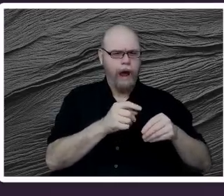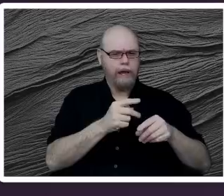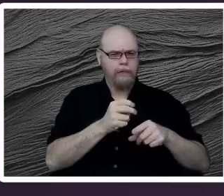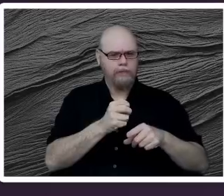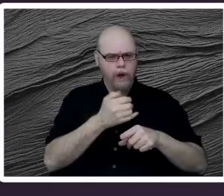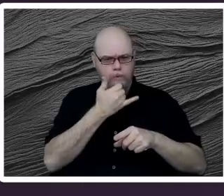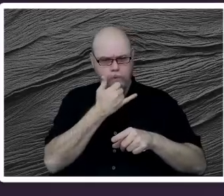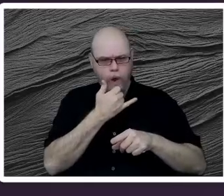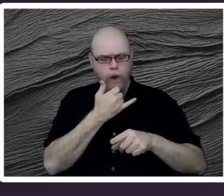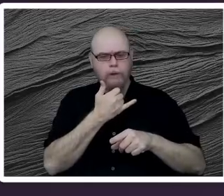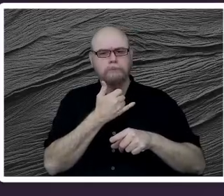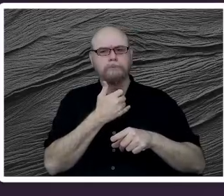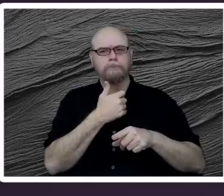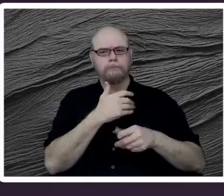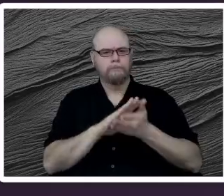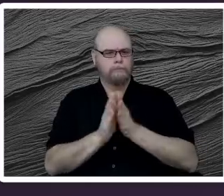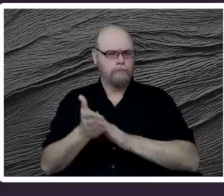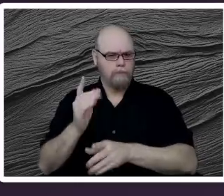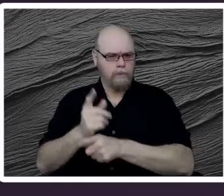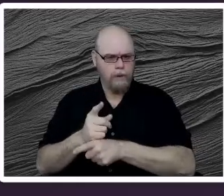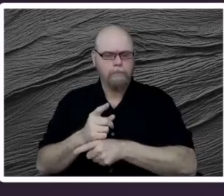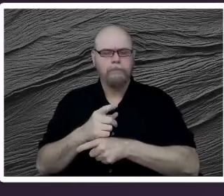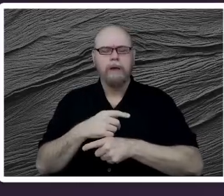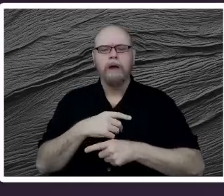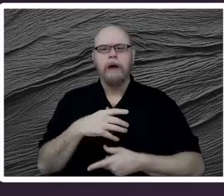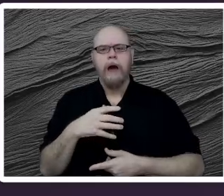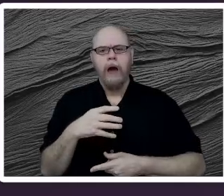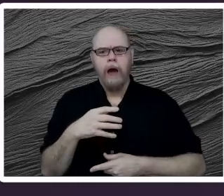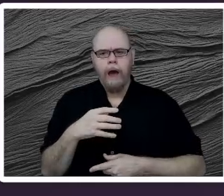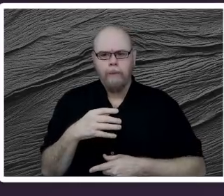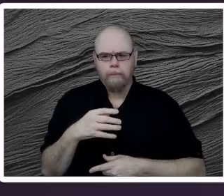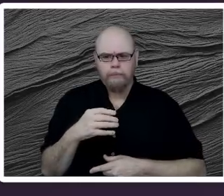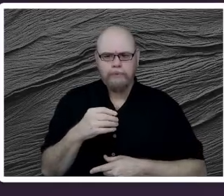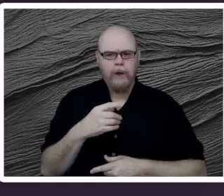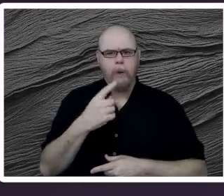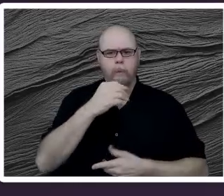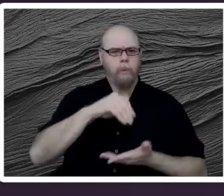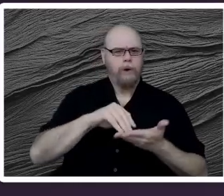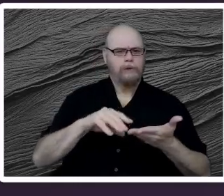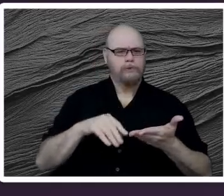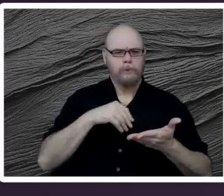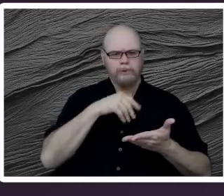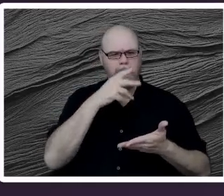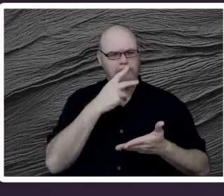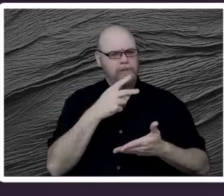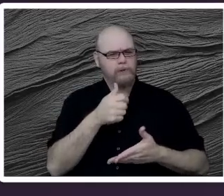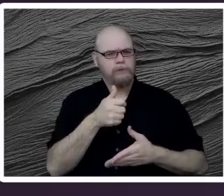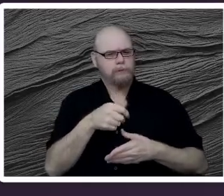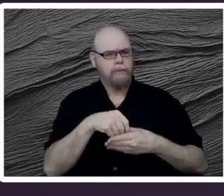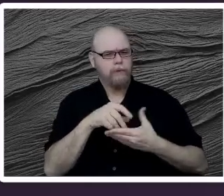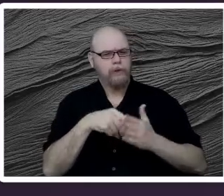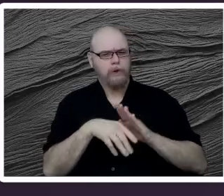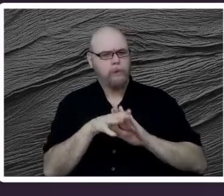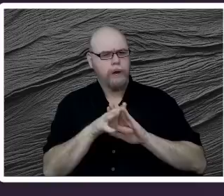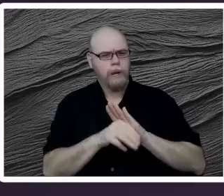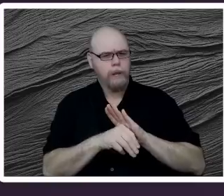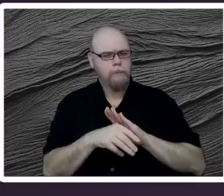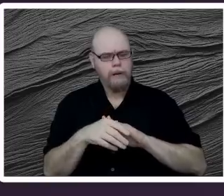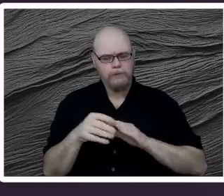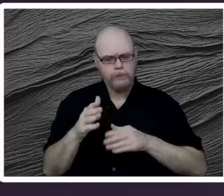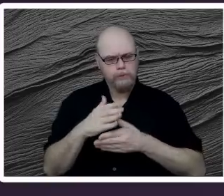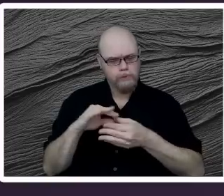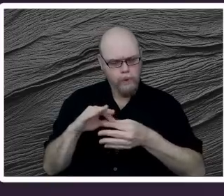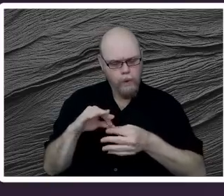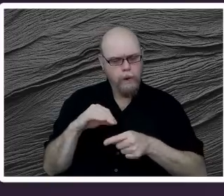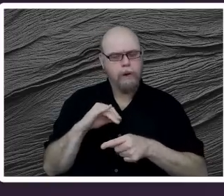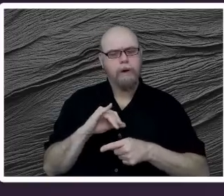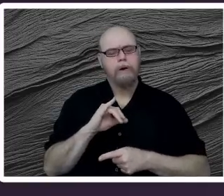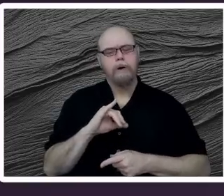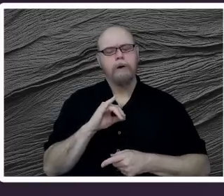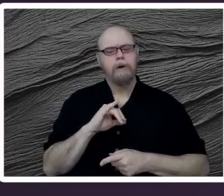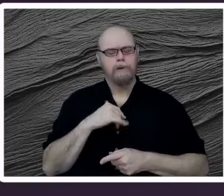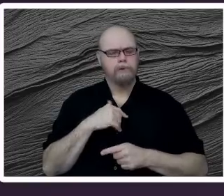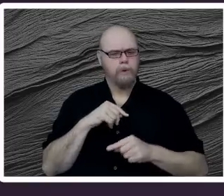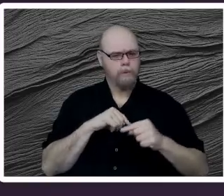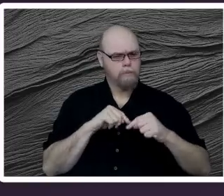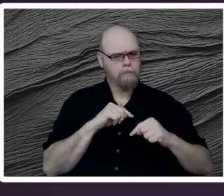shared with me that she did not see herself in the curriculum. And I was taken aback, but not to the